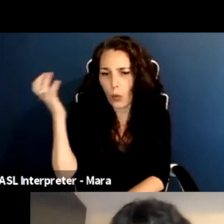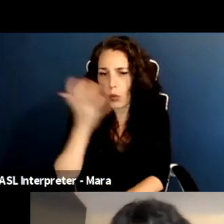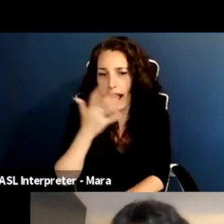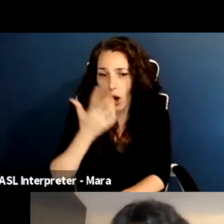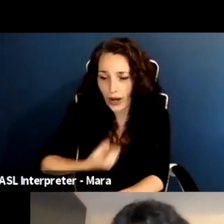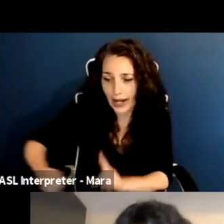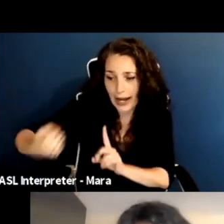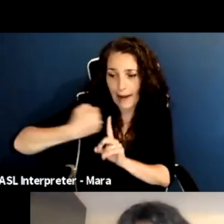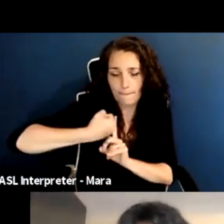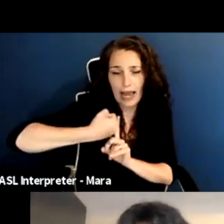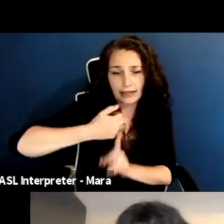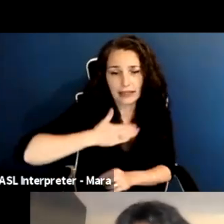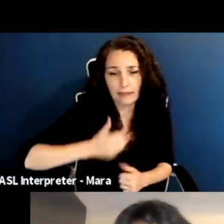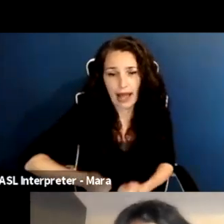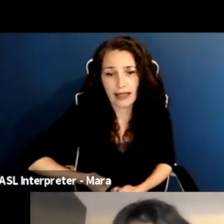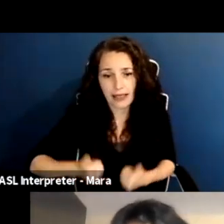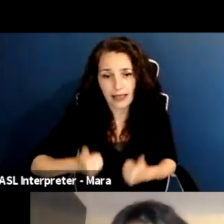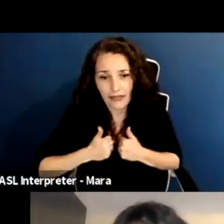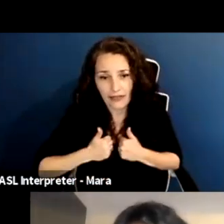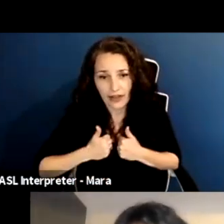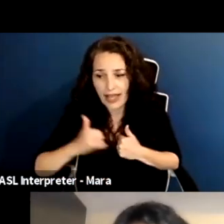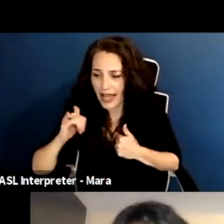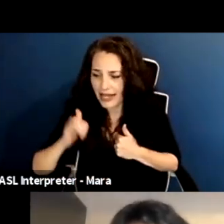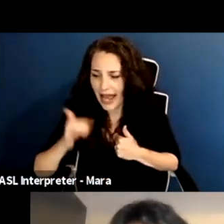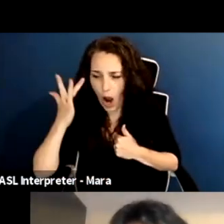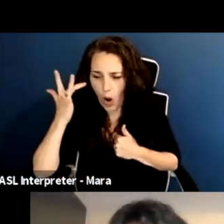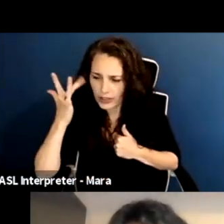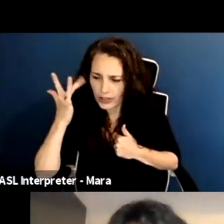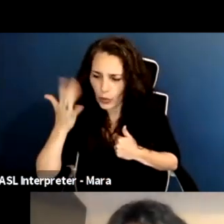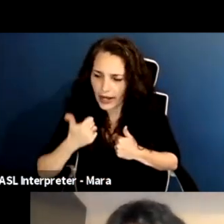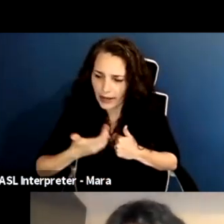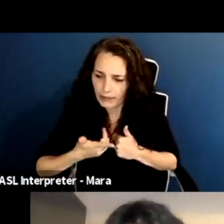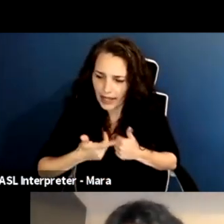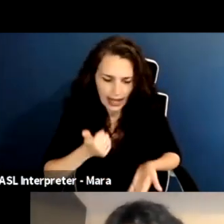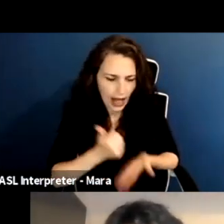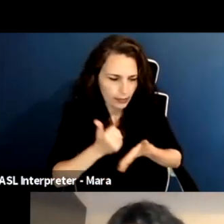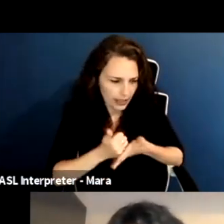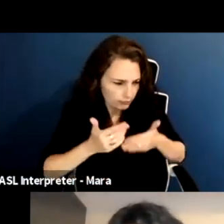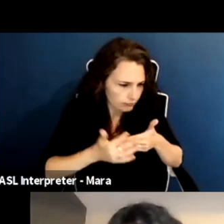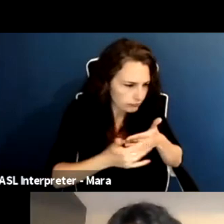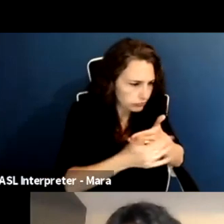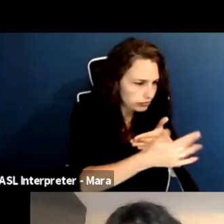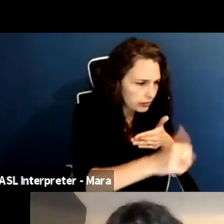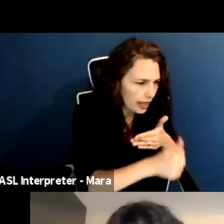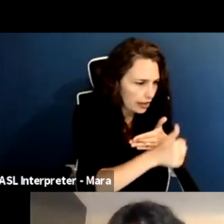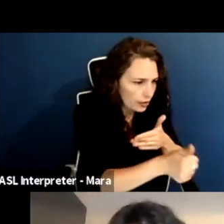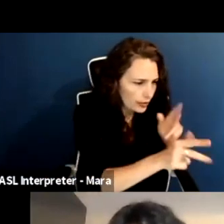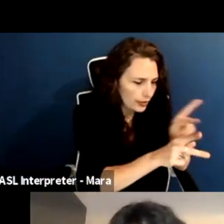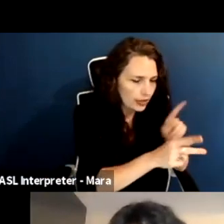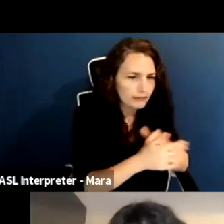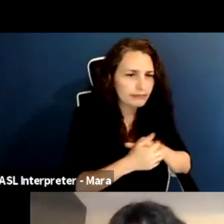And now I'm doing that paying it forward. Absolutely, how did you come up with the idea to start a GoFundMe campaign